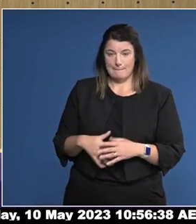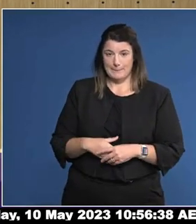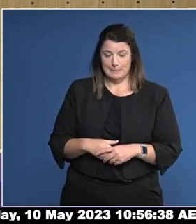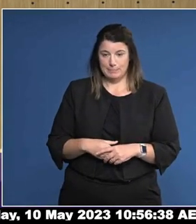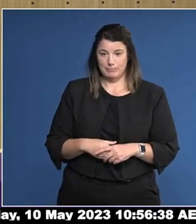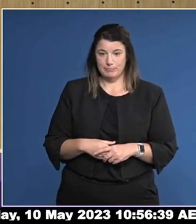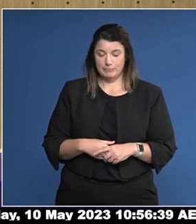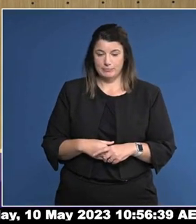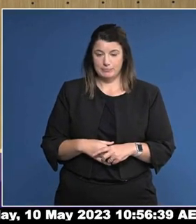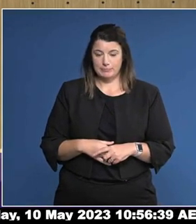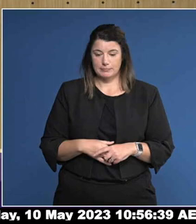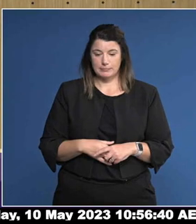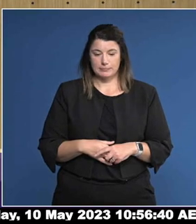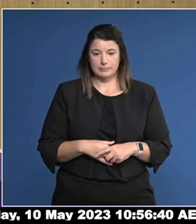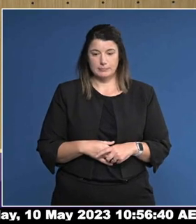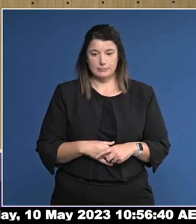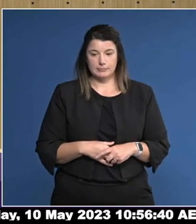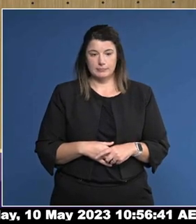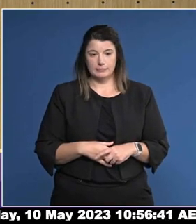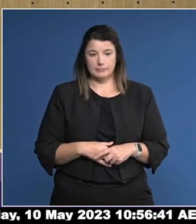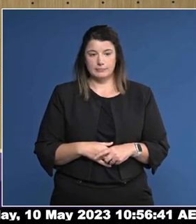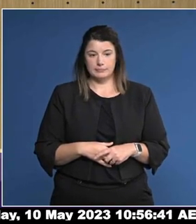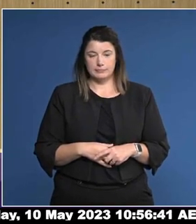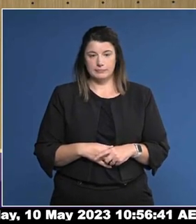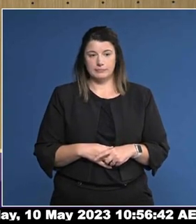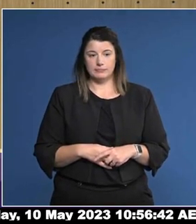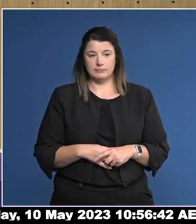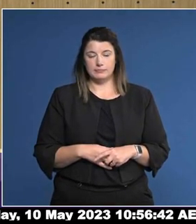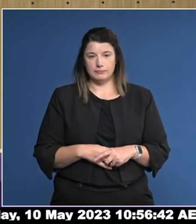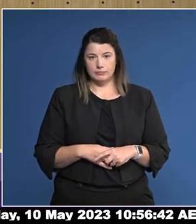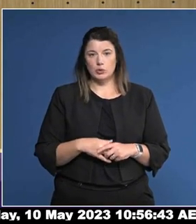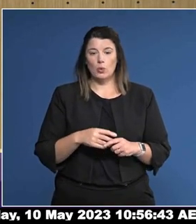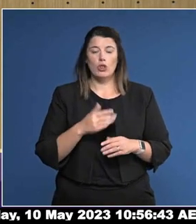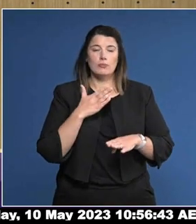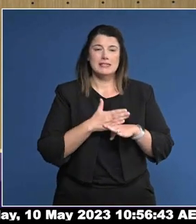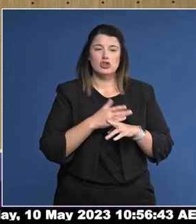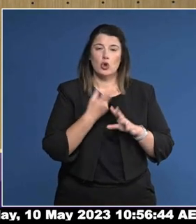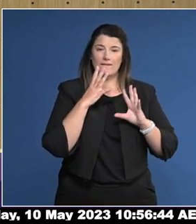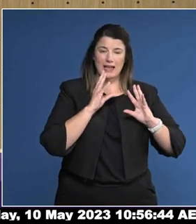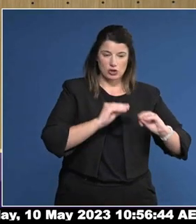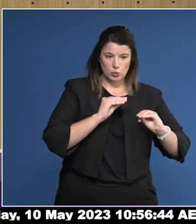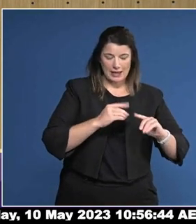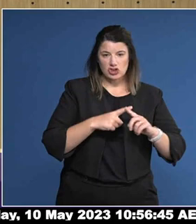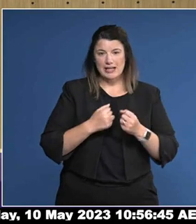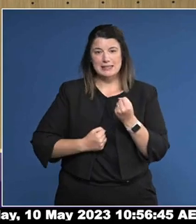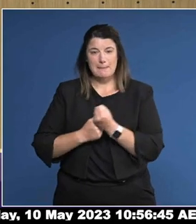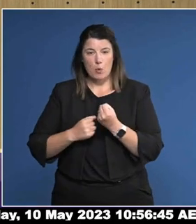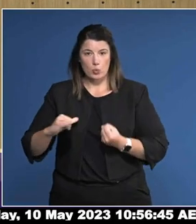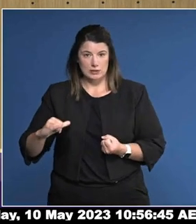The position, though, of educators and support staff in the Education Department